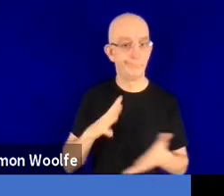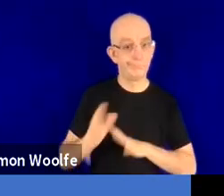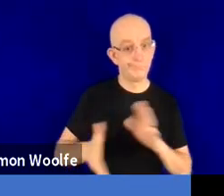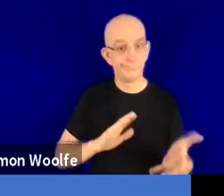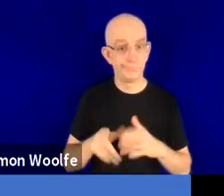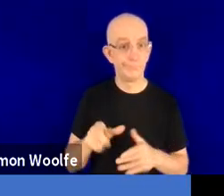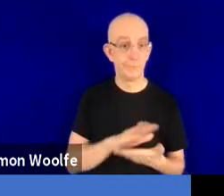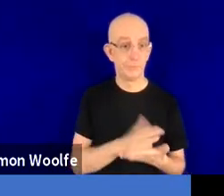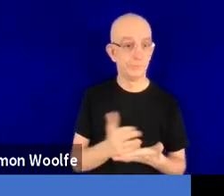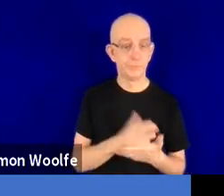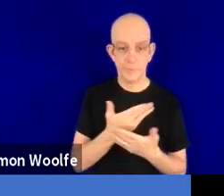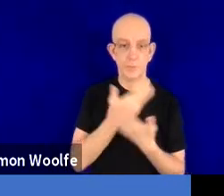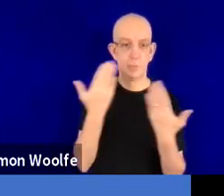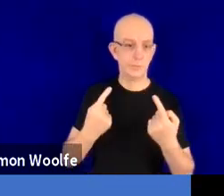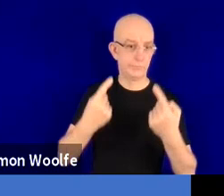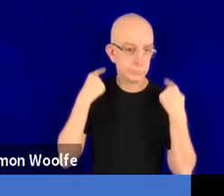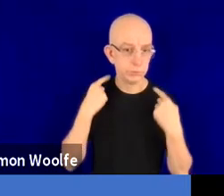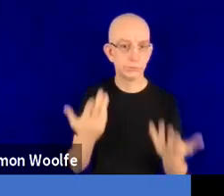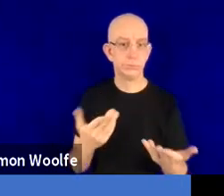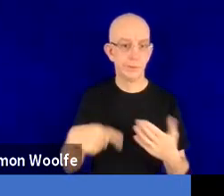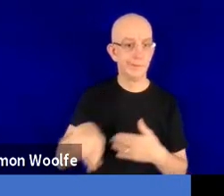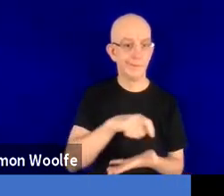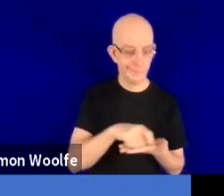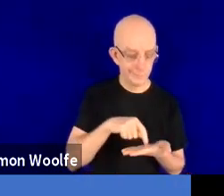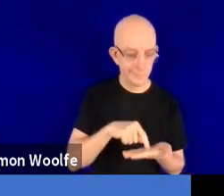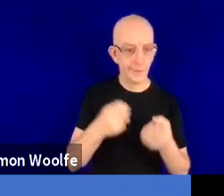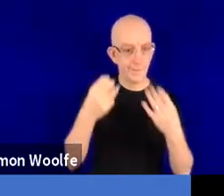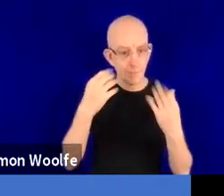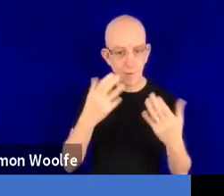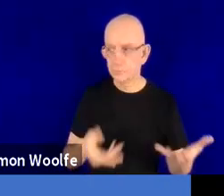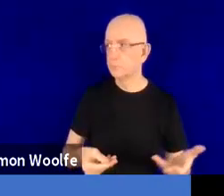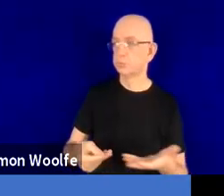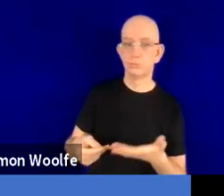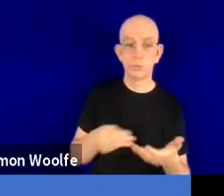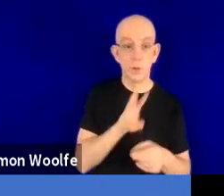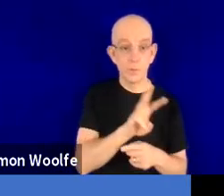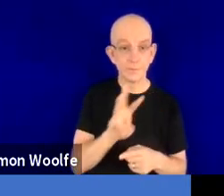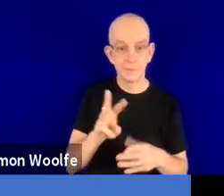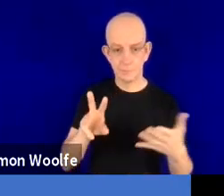But it was equally true for informing person with disabilities about the response package